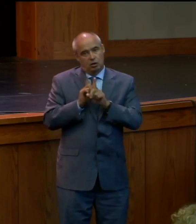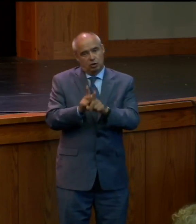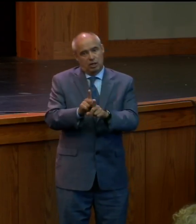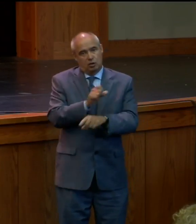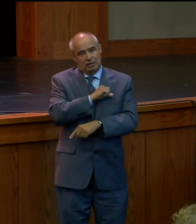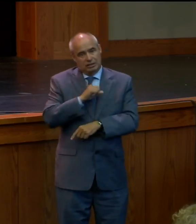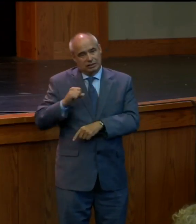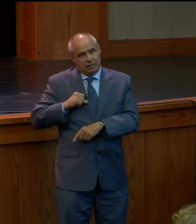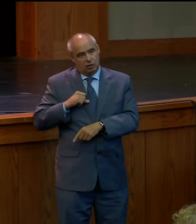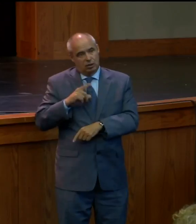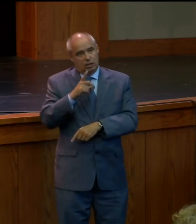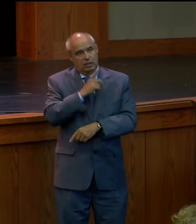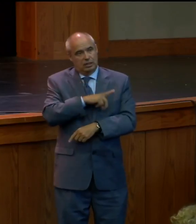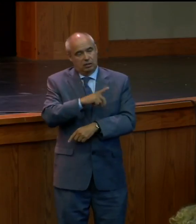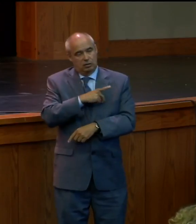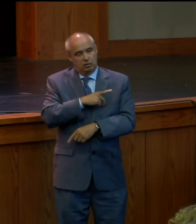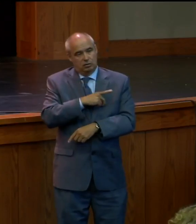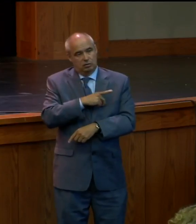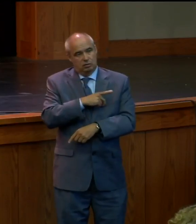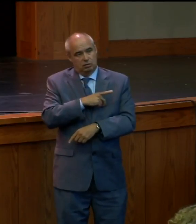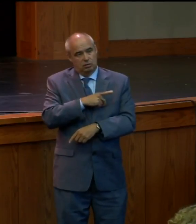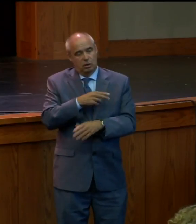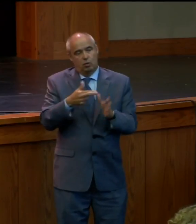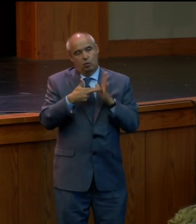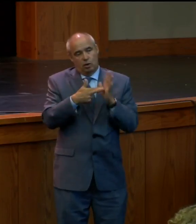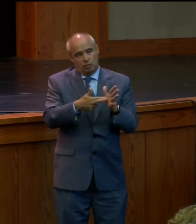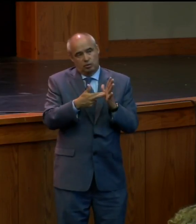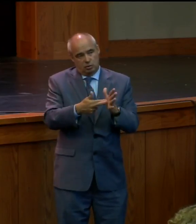AND DELEGATE, SENATORS AND REPRESENTATIVE WILL TAKE THEIR